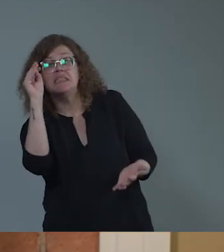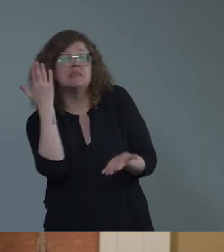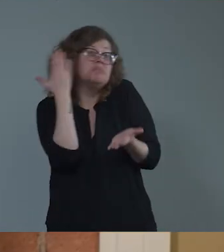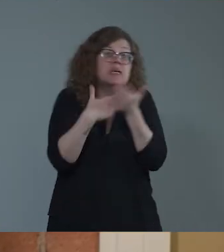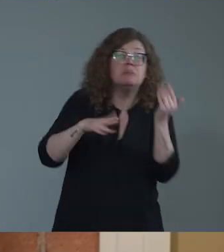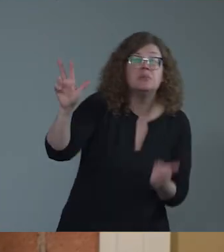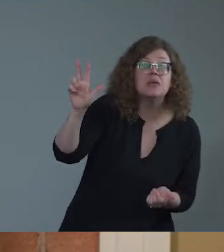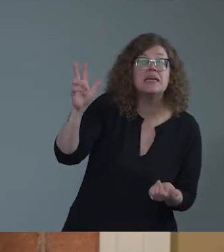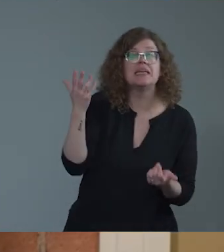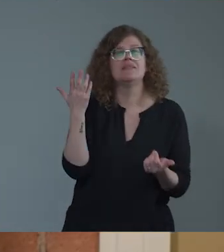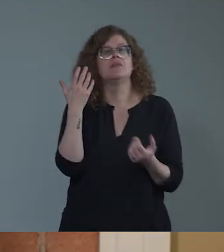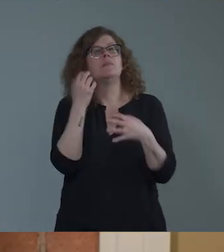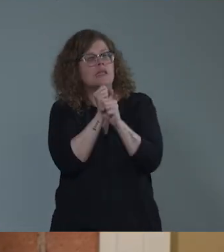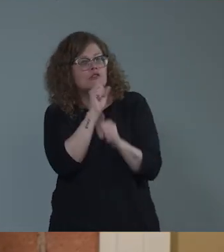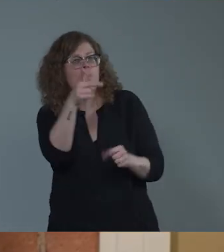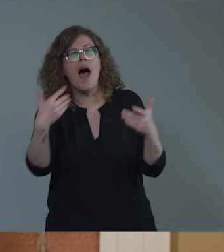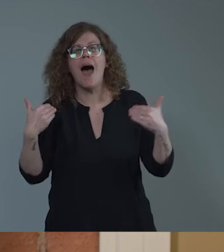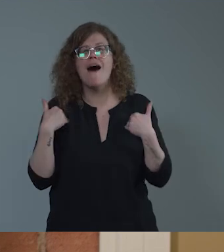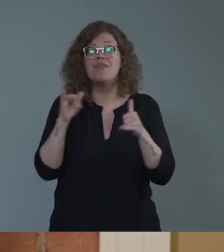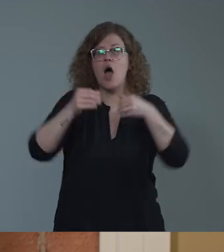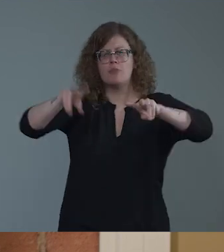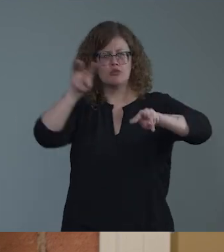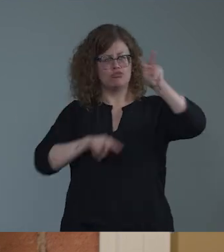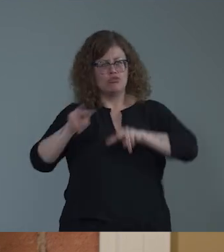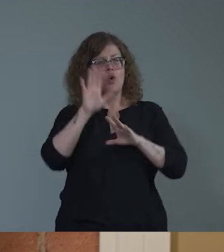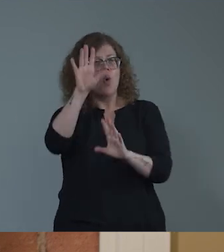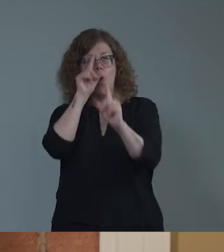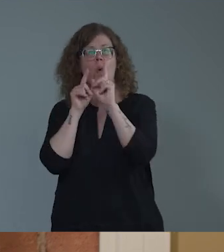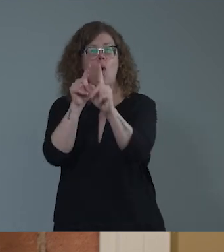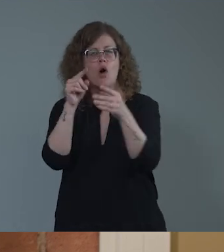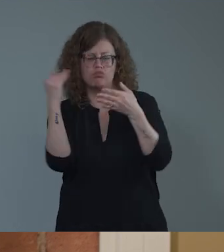who's who've applied, and make sure that they meet, that they match.